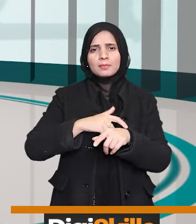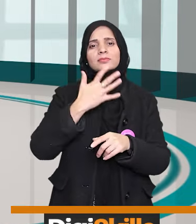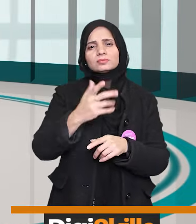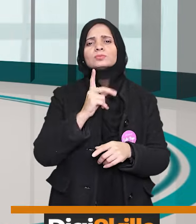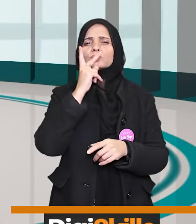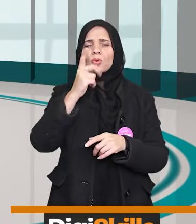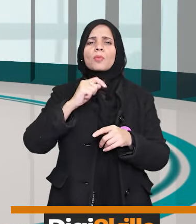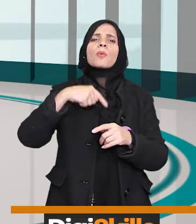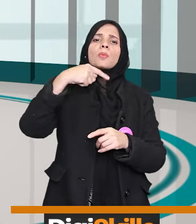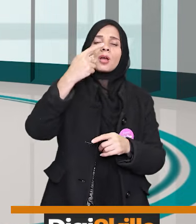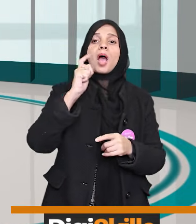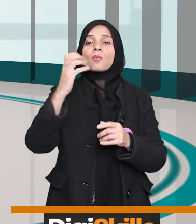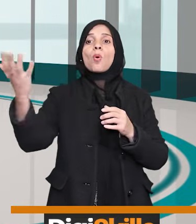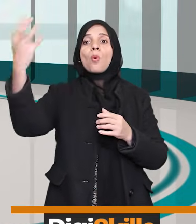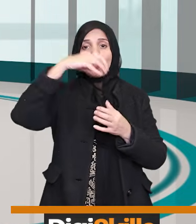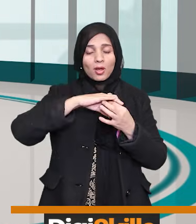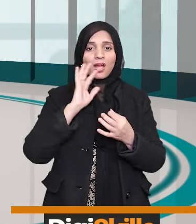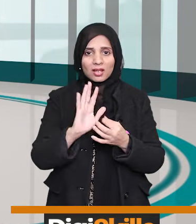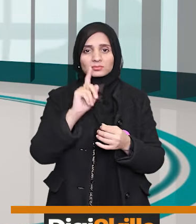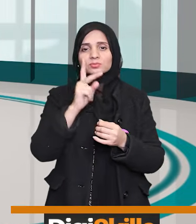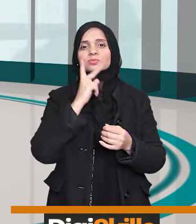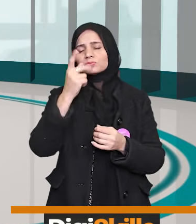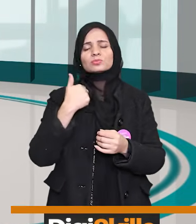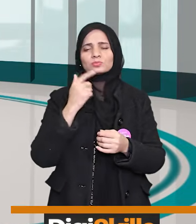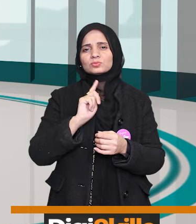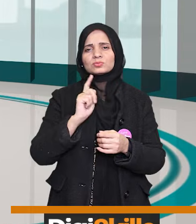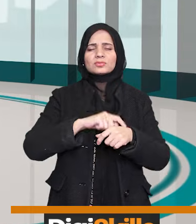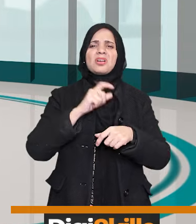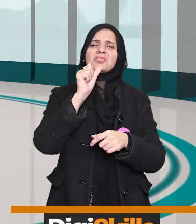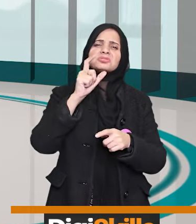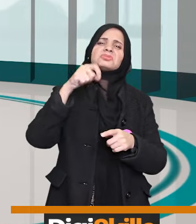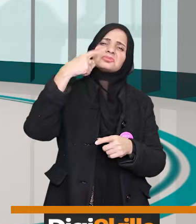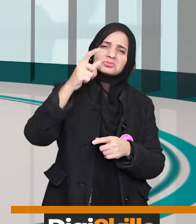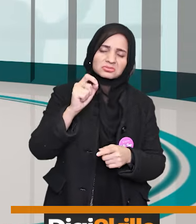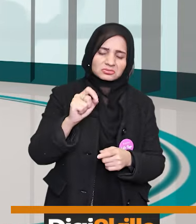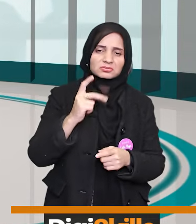you have other projects in your pipeline, tell your employ it will take 10 days.